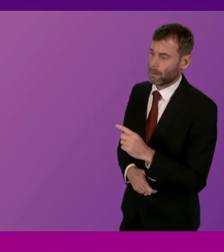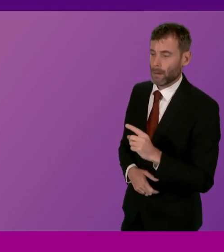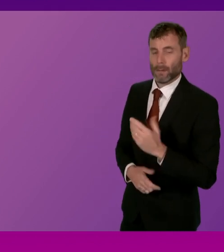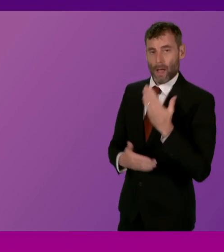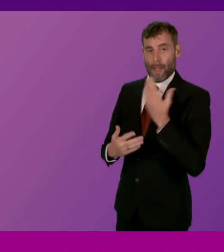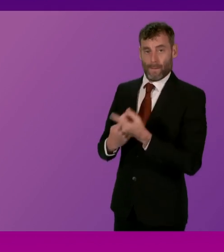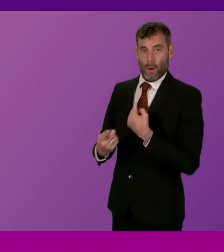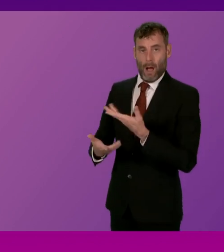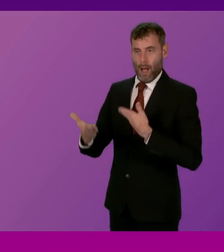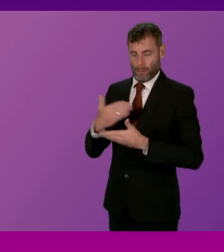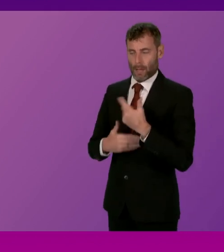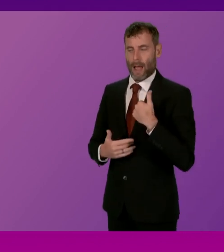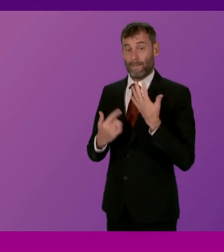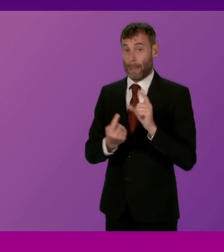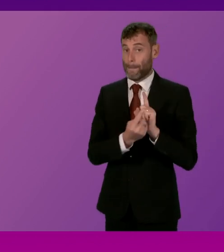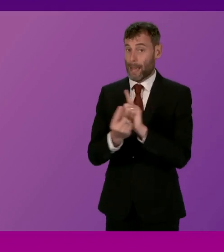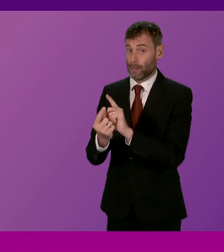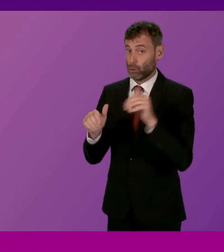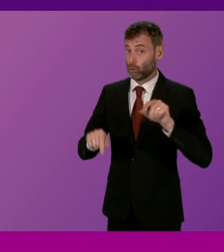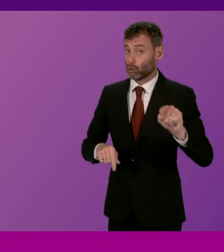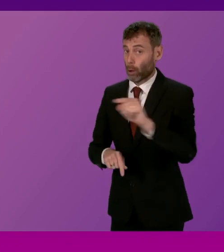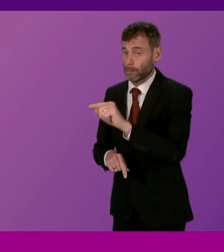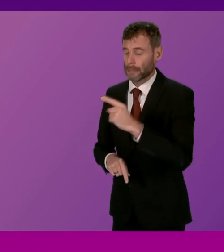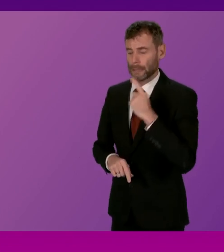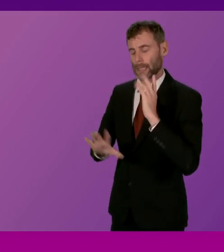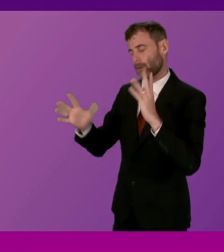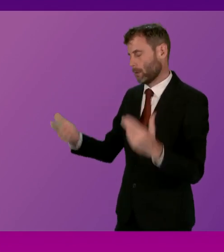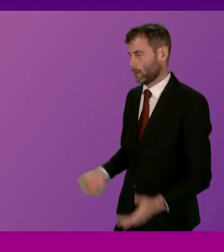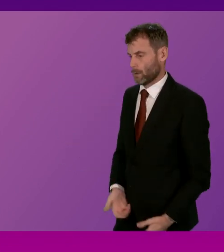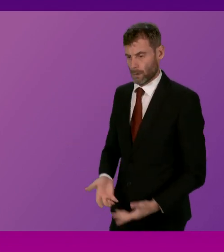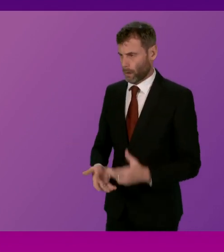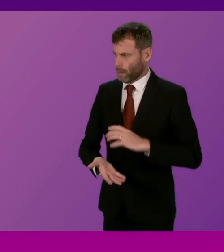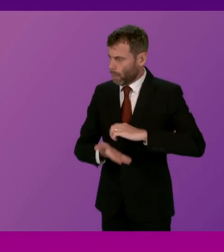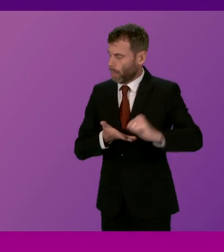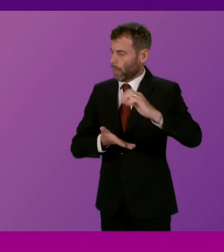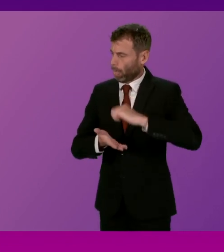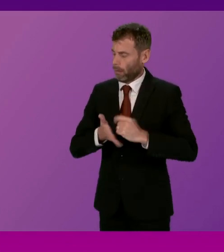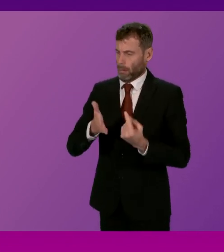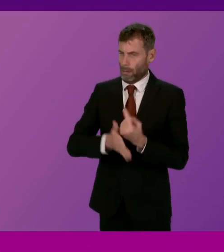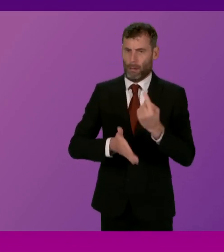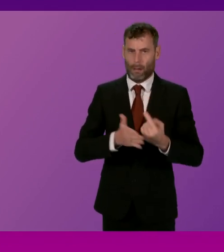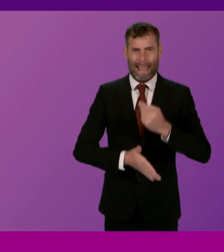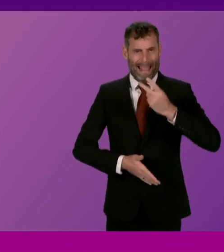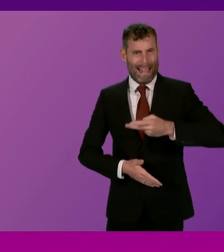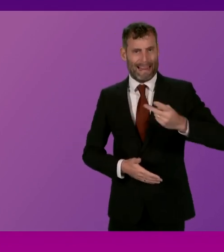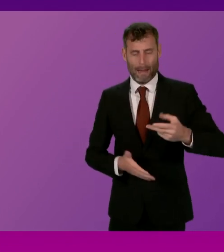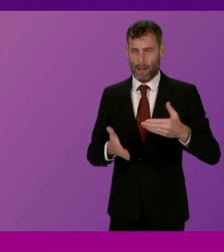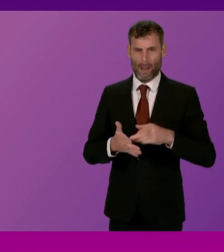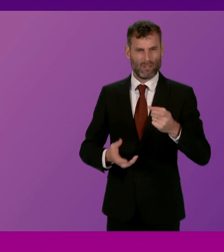I have met various retailers in my area who have all discussed the challenges that they are facing with the rise in crime and antisocial behaviour.